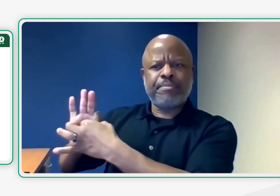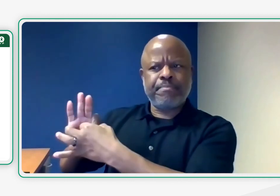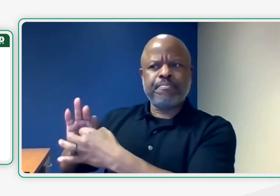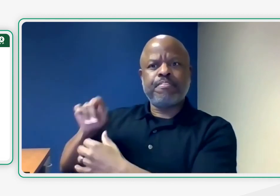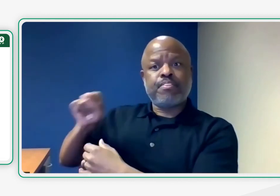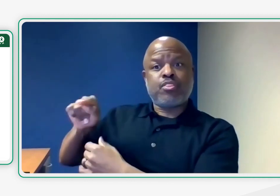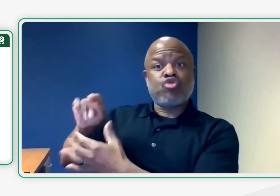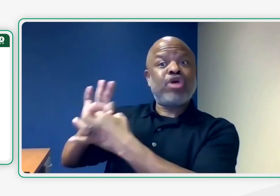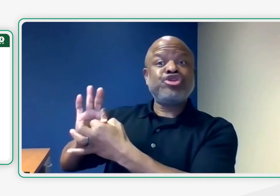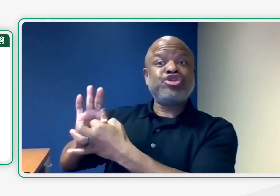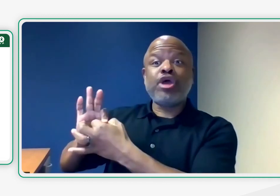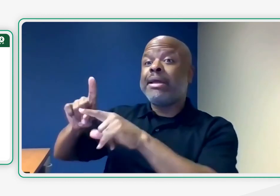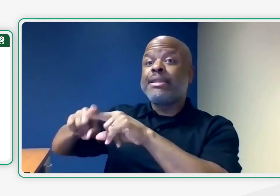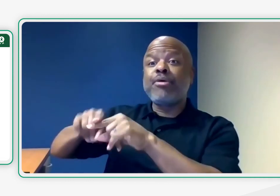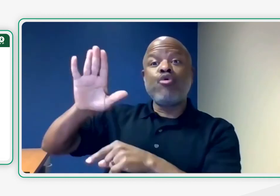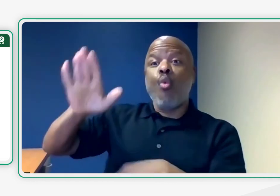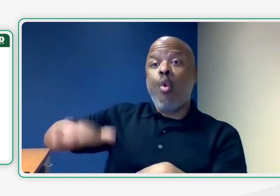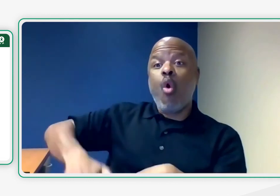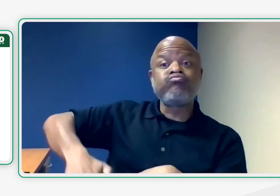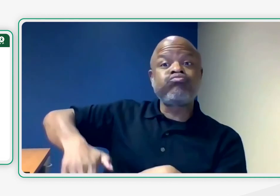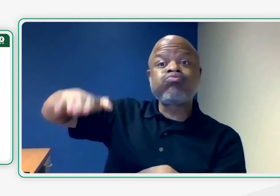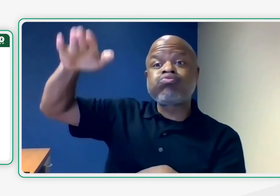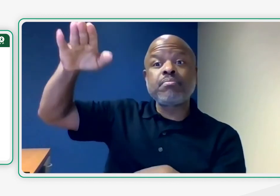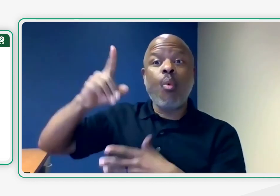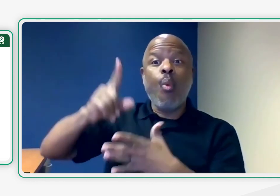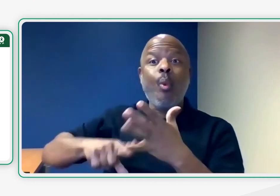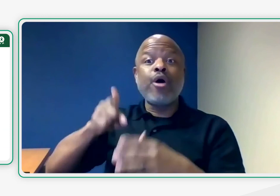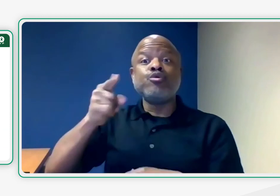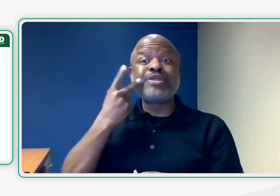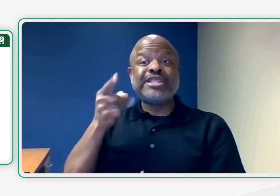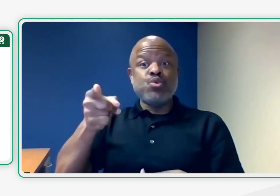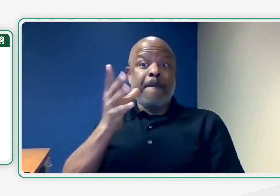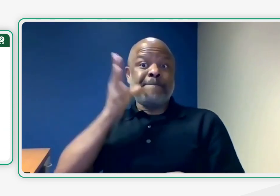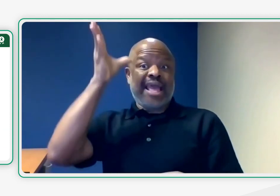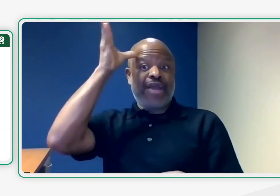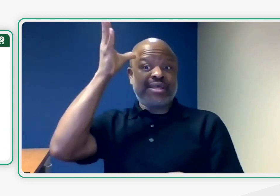as well as behavior, we analyze the relationship that we have with money.